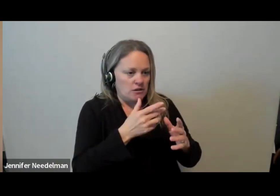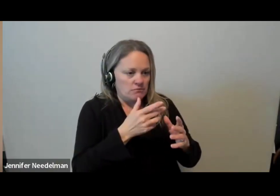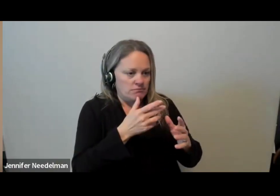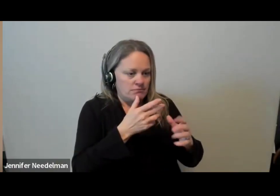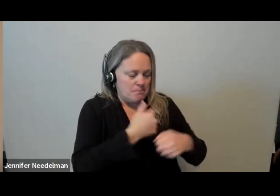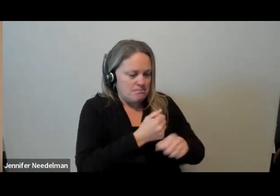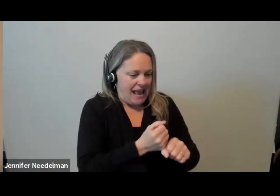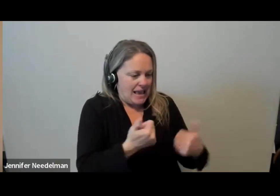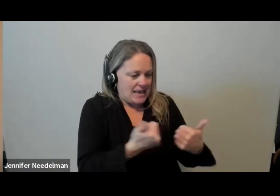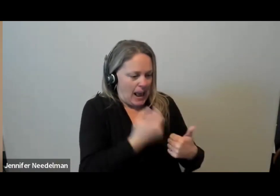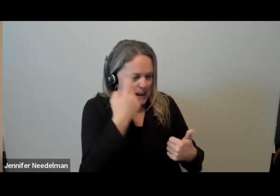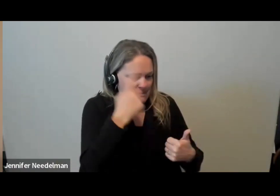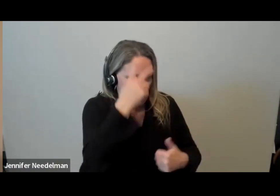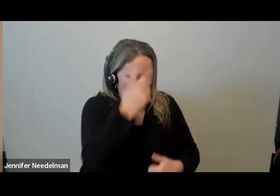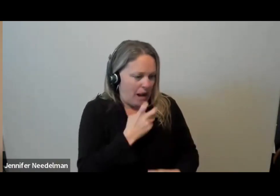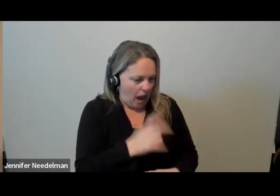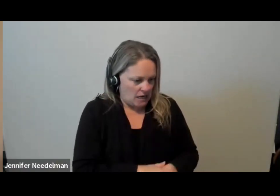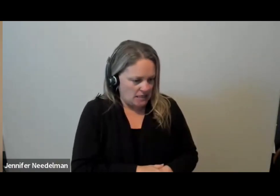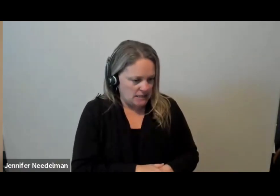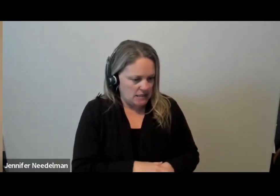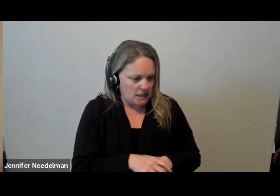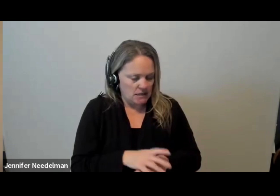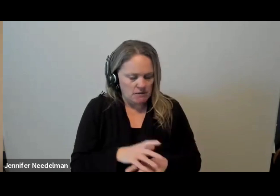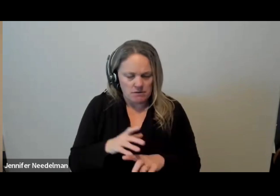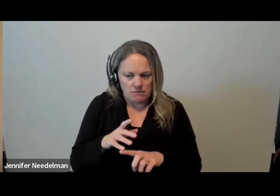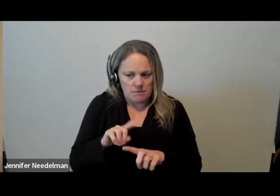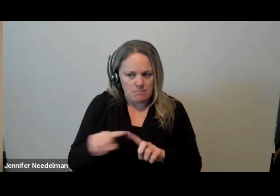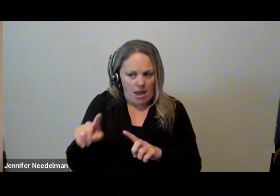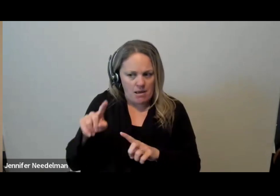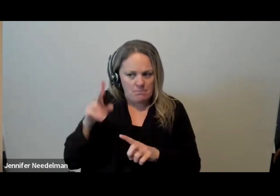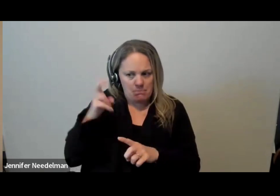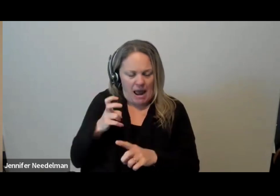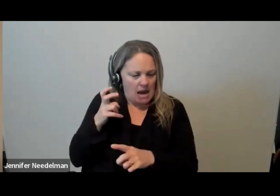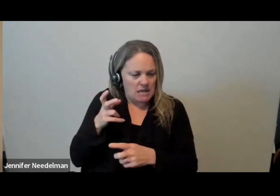Like blindness is a spectrum, but if you solve it for needs-based you can get really fine grain.